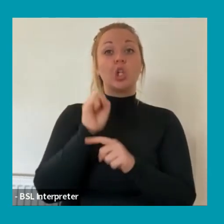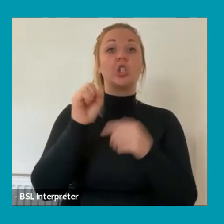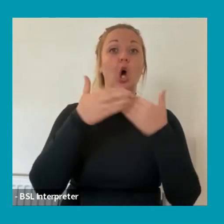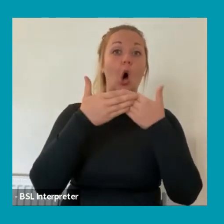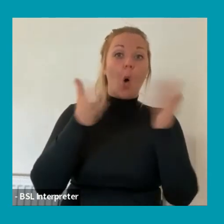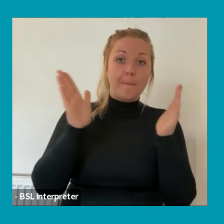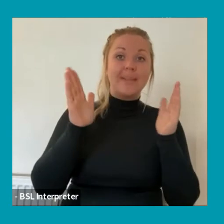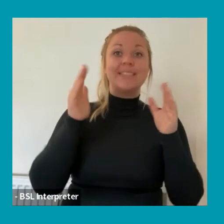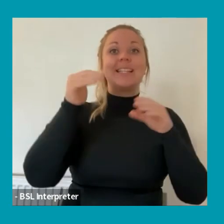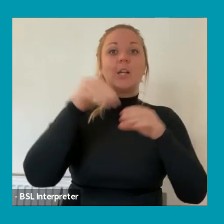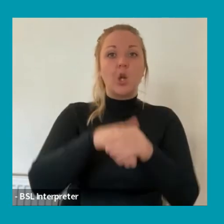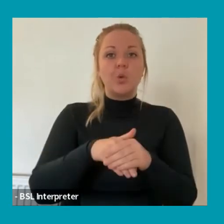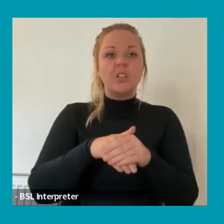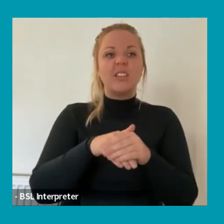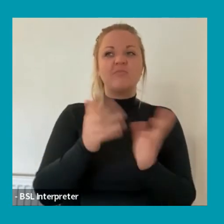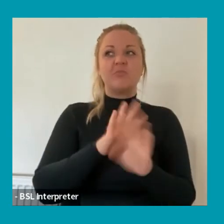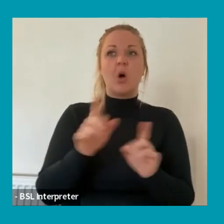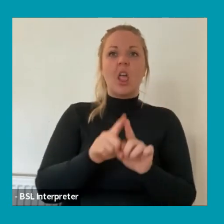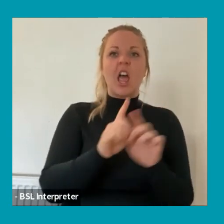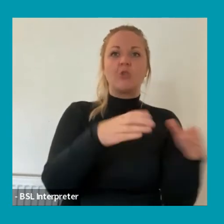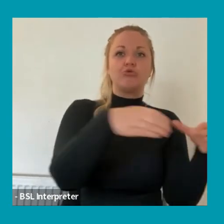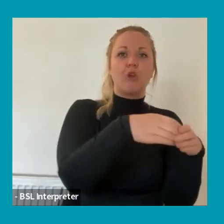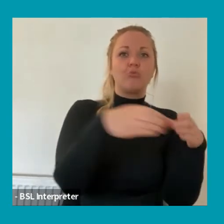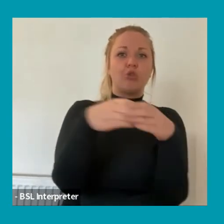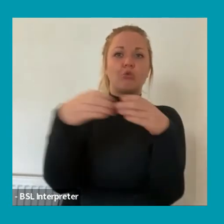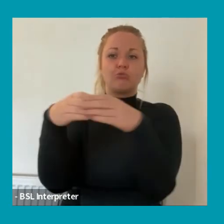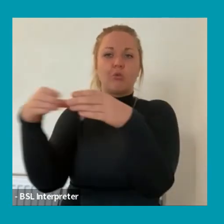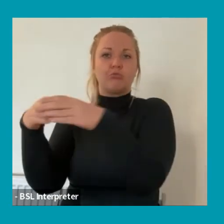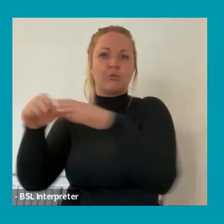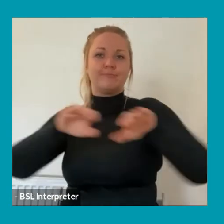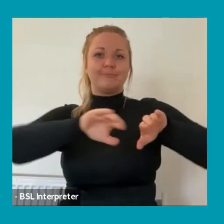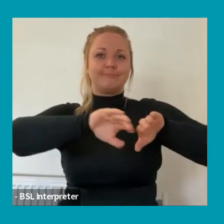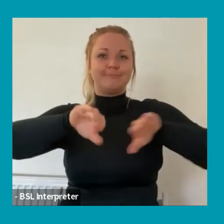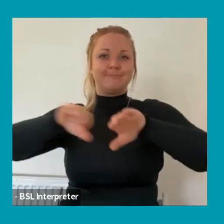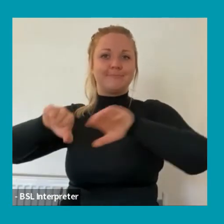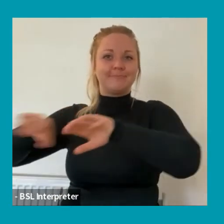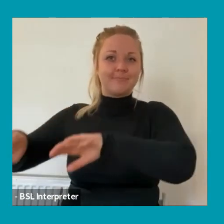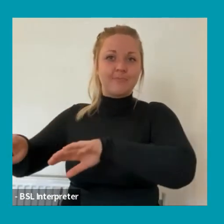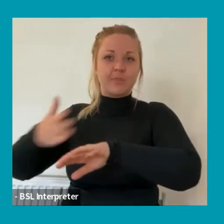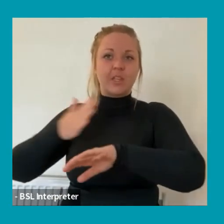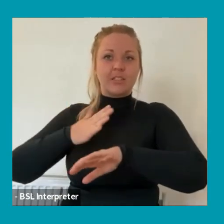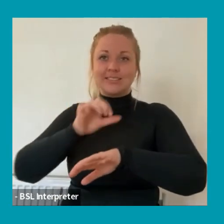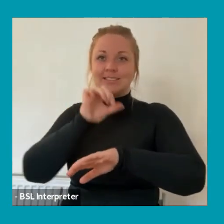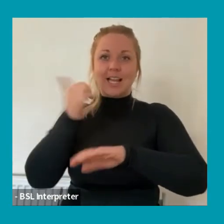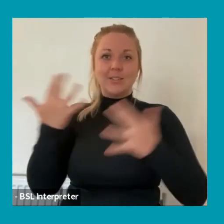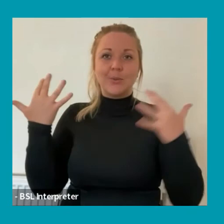oh, well that group over there are looking at this And I can't be part of that It sounds like-- And that's worked really well.